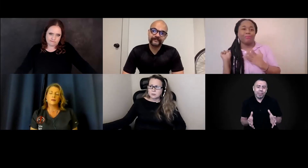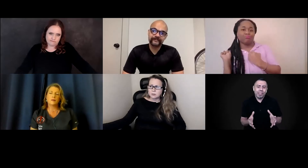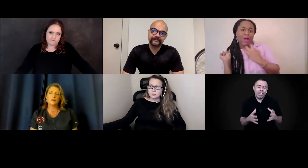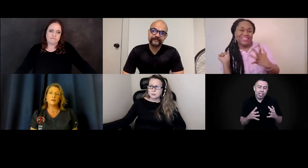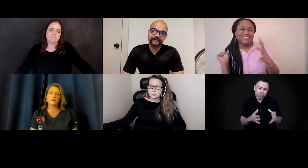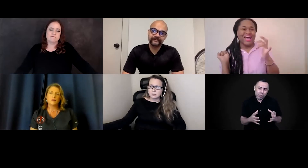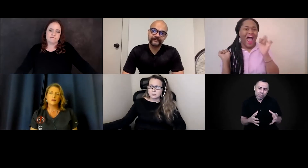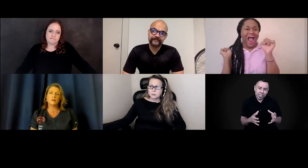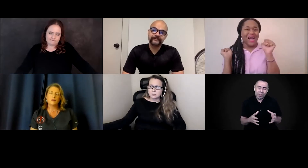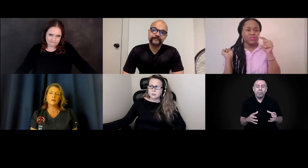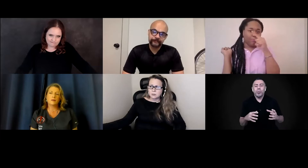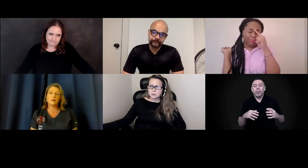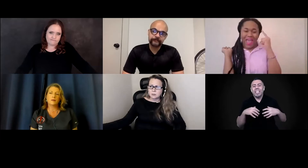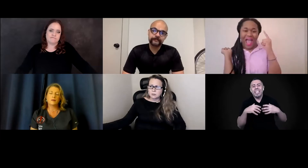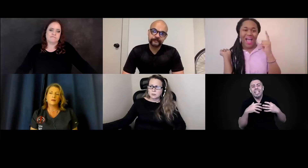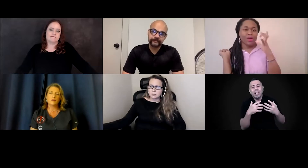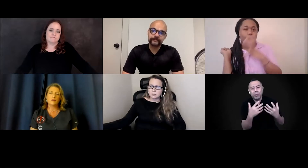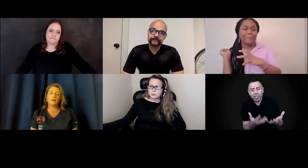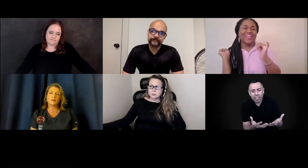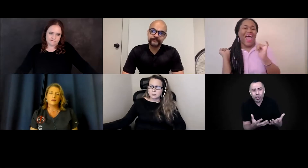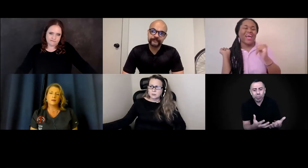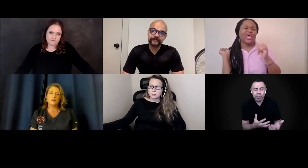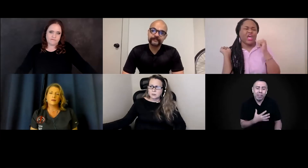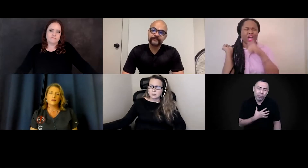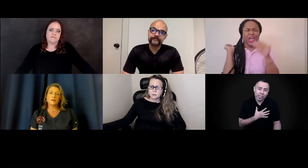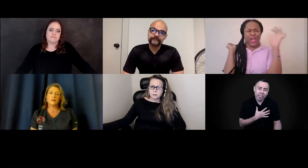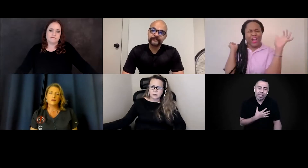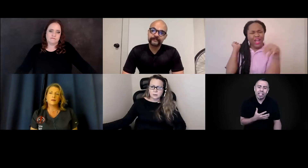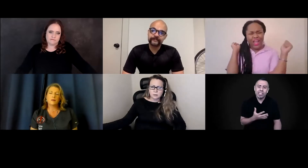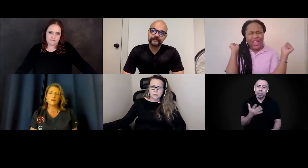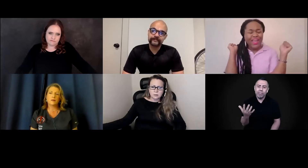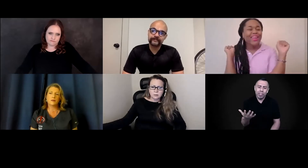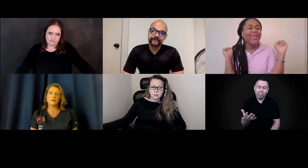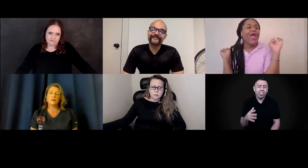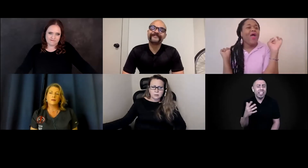But the issue comes in when they can't really interpret myself as a Black female.